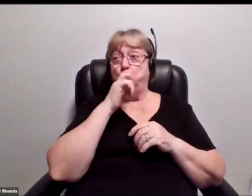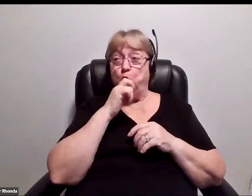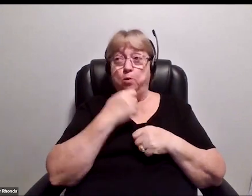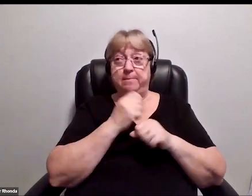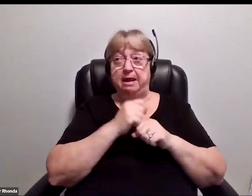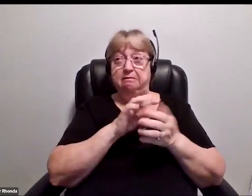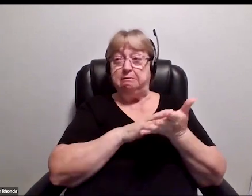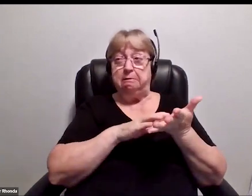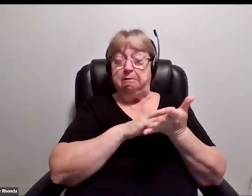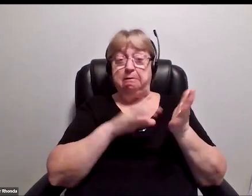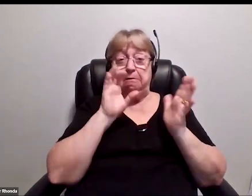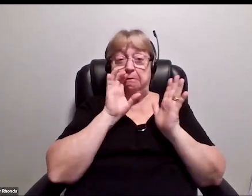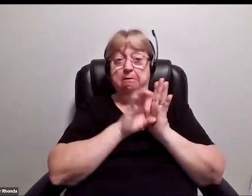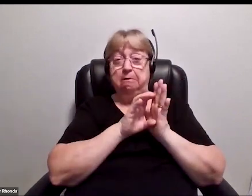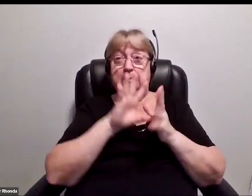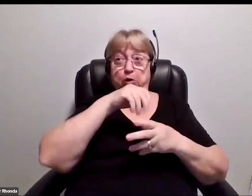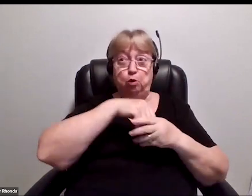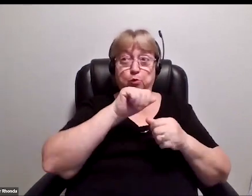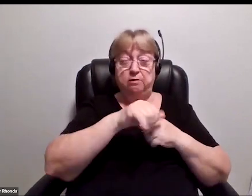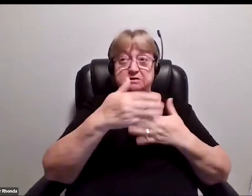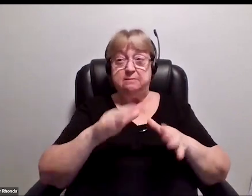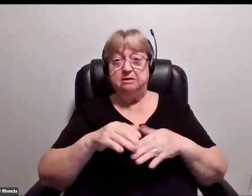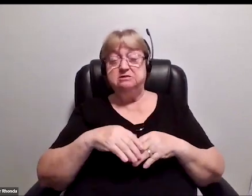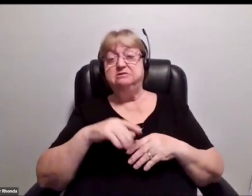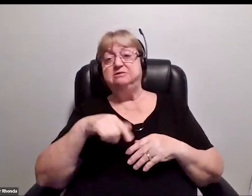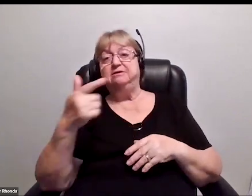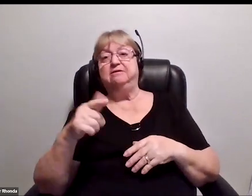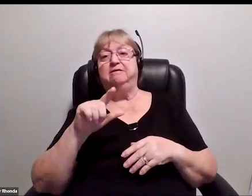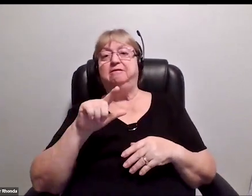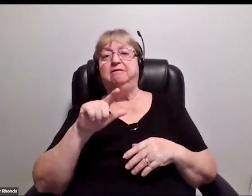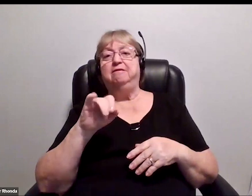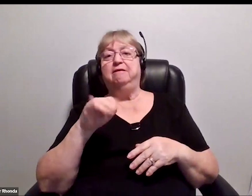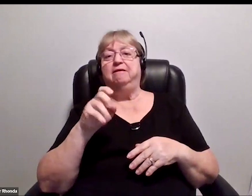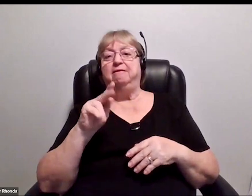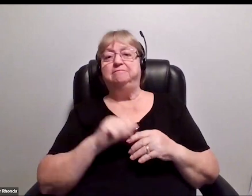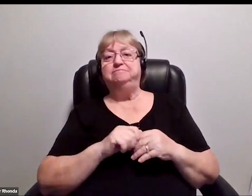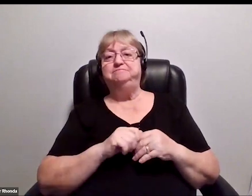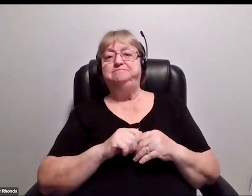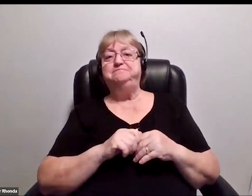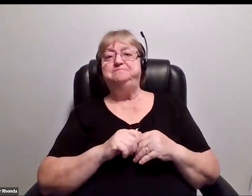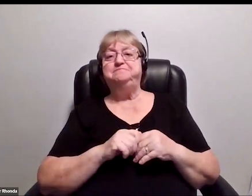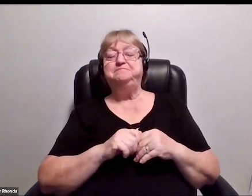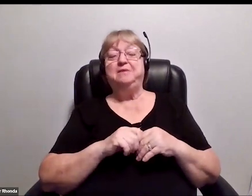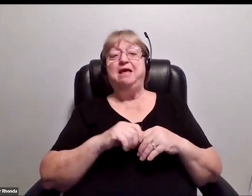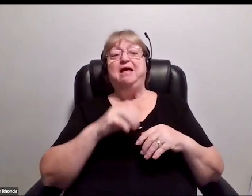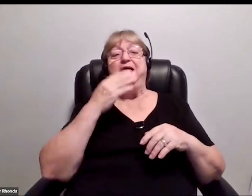that are included in these boxes. Exactly. There are around 30 boxes